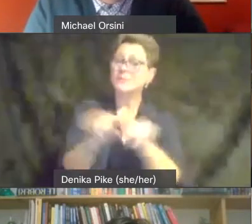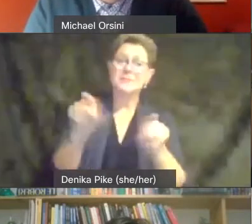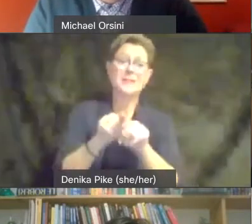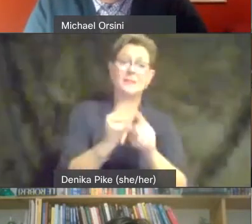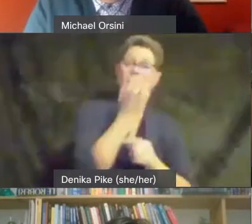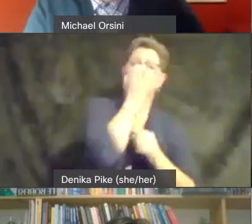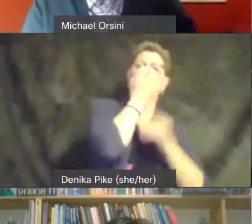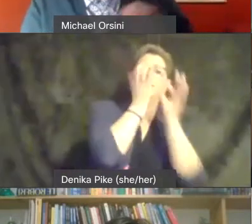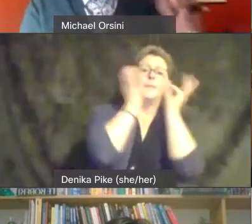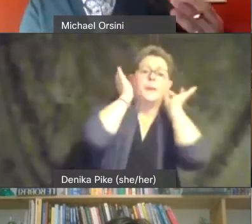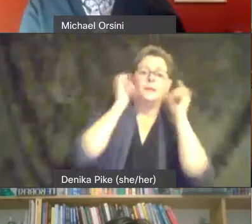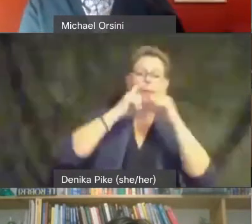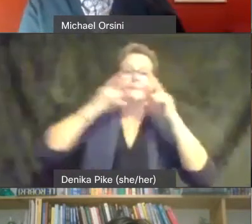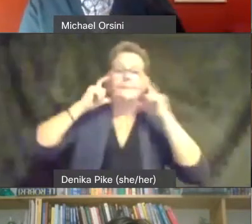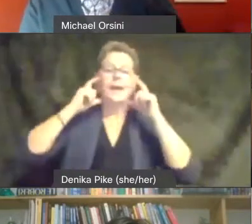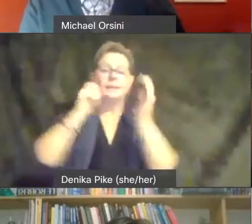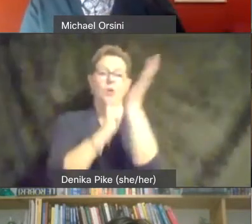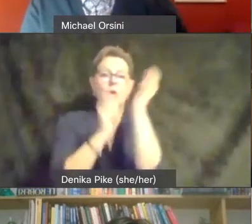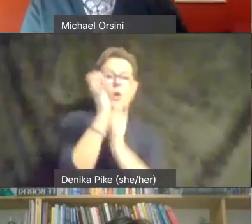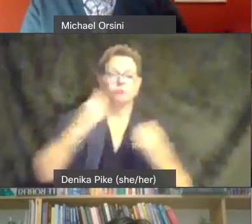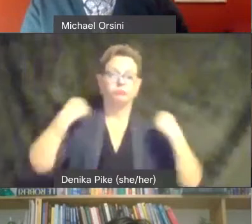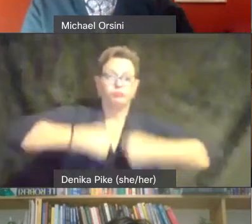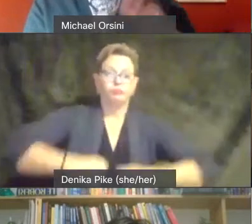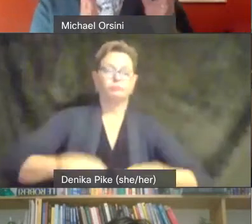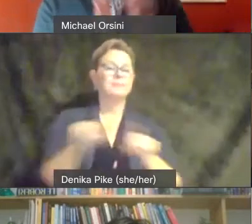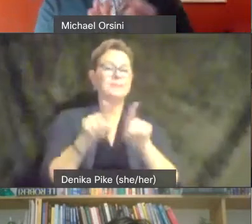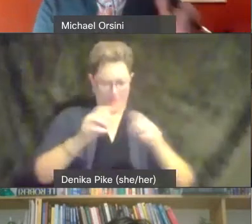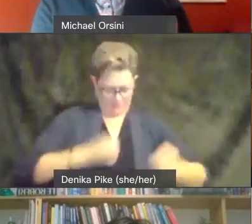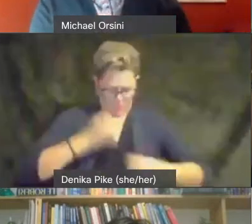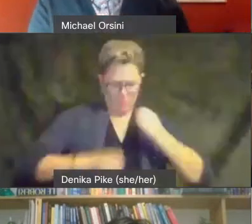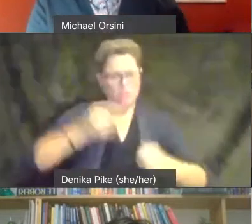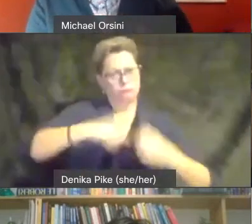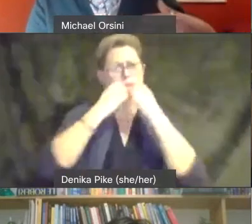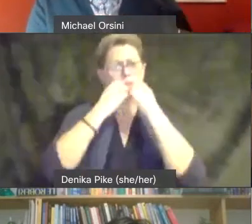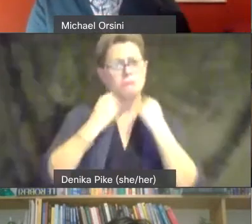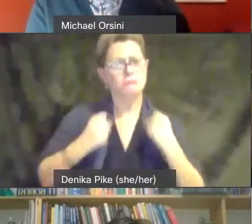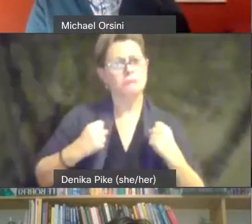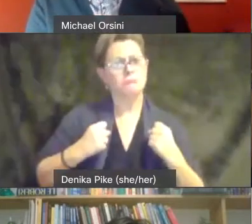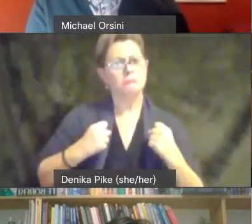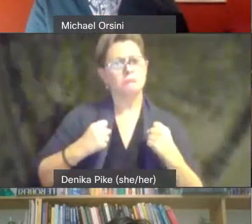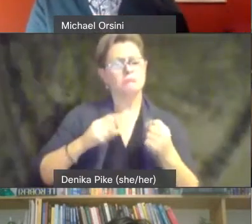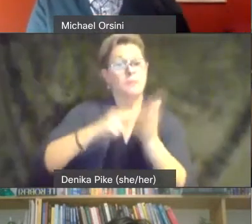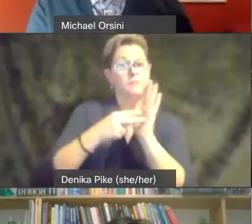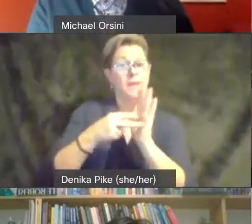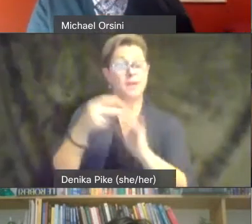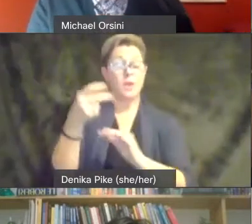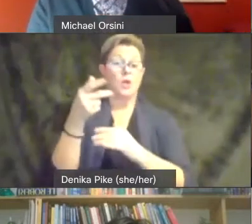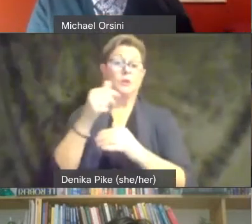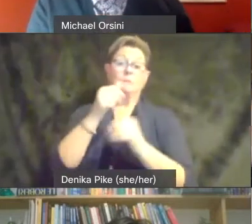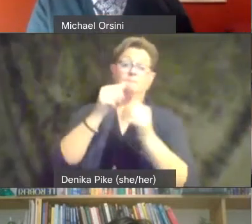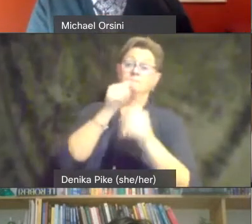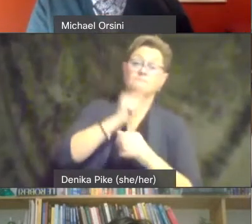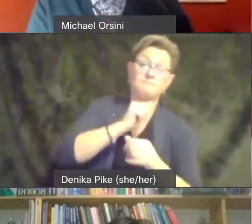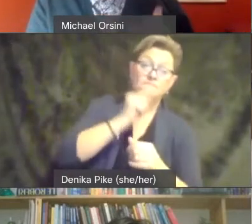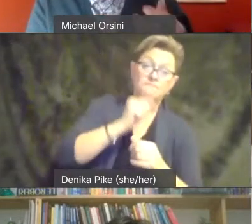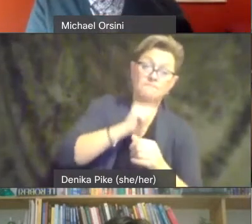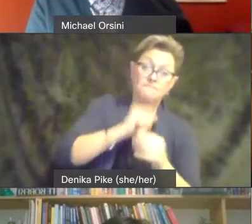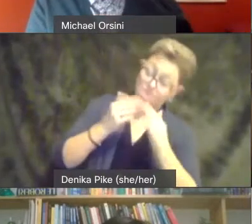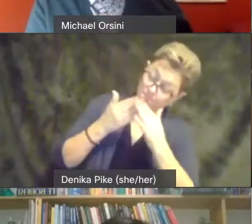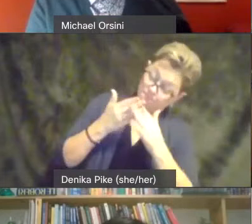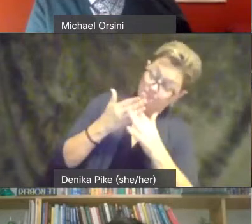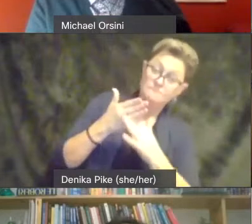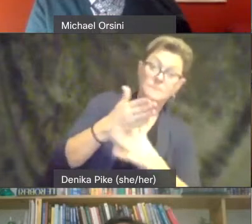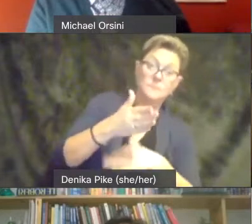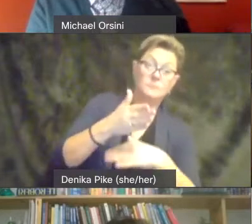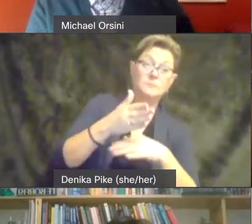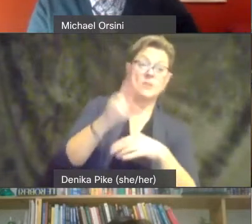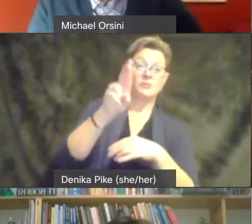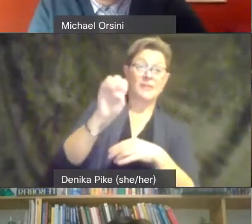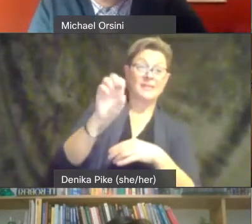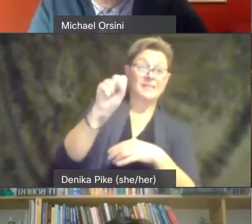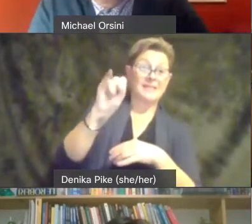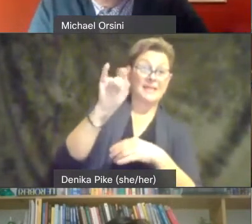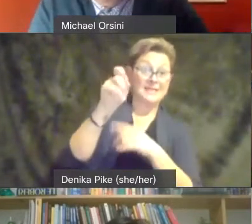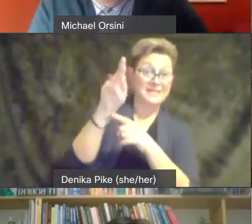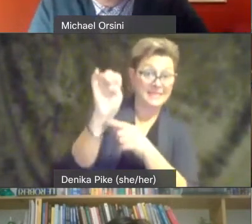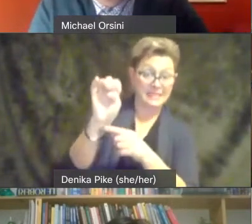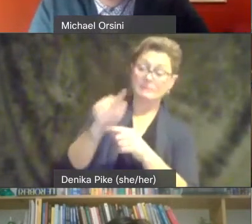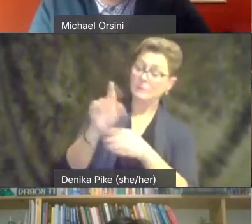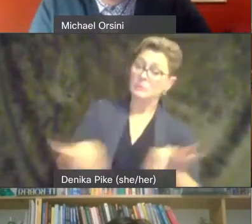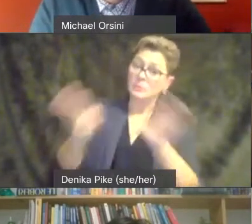I want to say that emotions matter, and I don't want to throw resilience completely a kick it to the curb a colleague and friend who who wrote to me recently after reading this piece. I said.